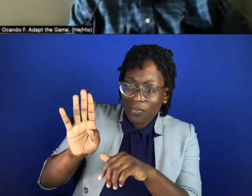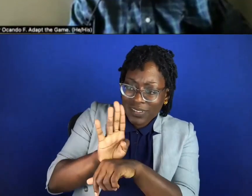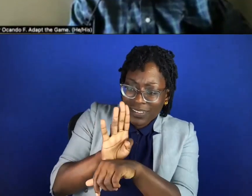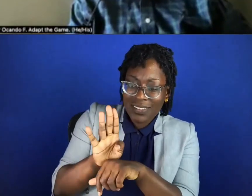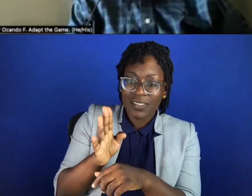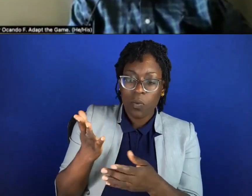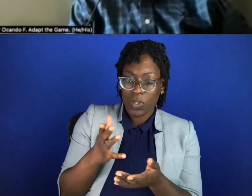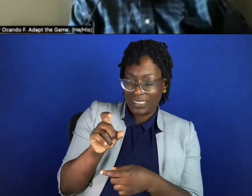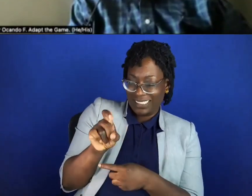in the community.